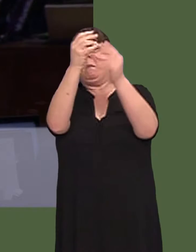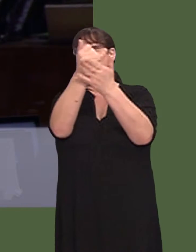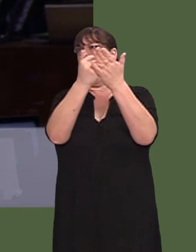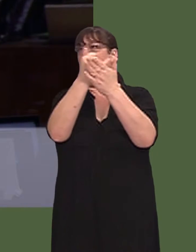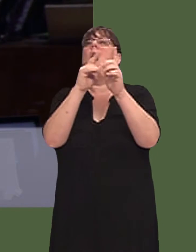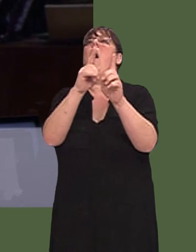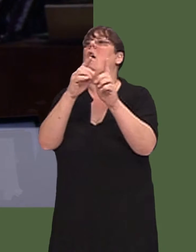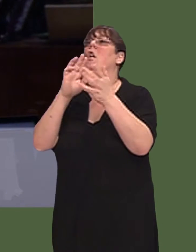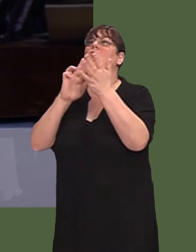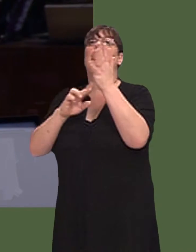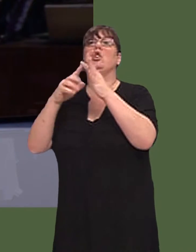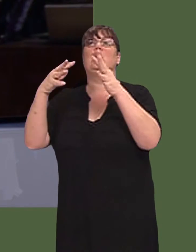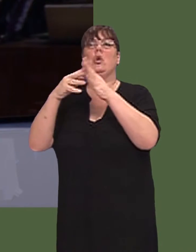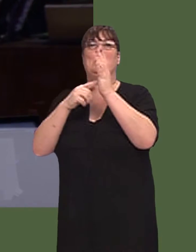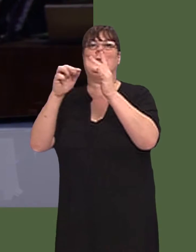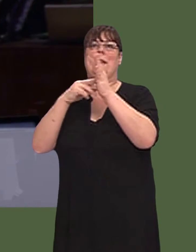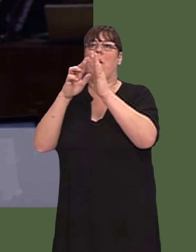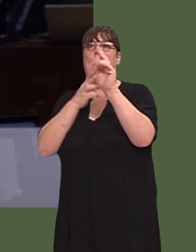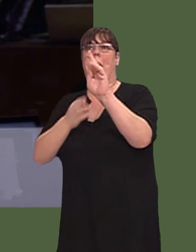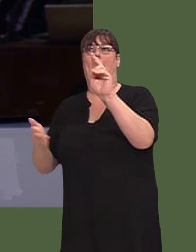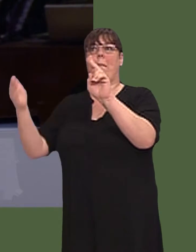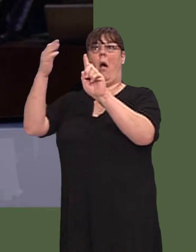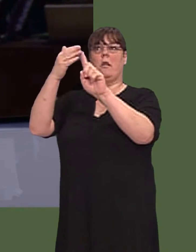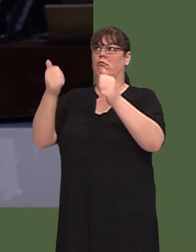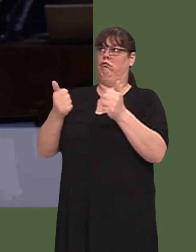I note the exception, of course, of the Newtown bypass, which is making good progress.